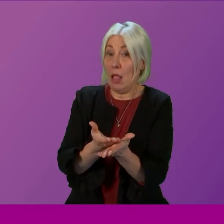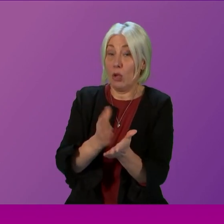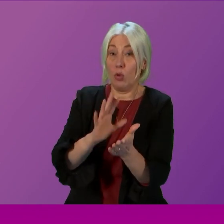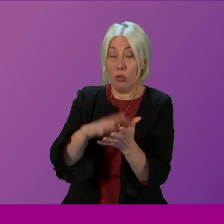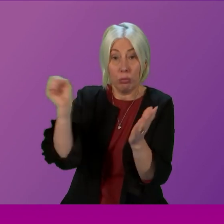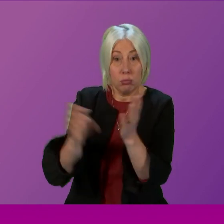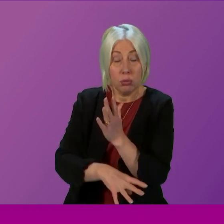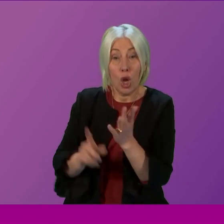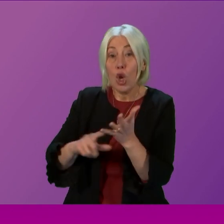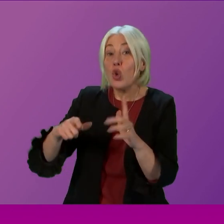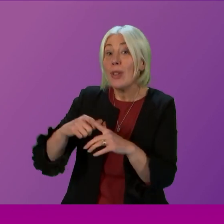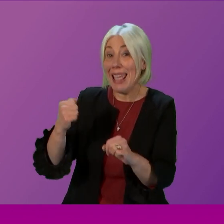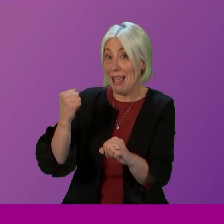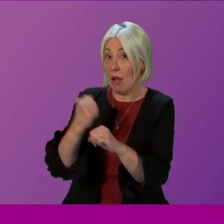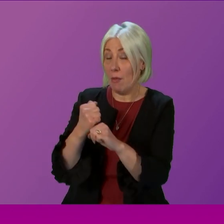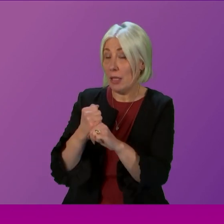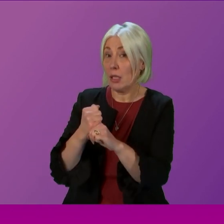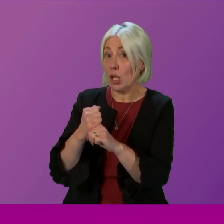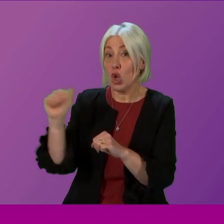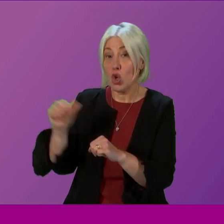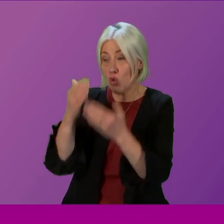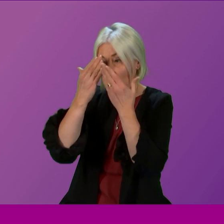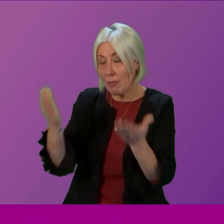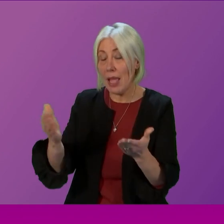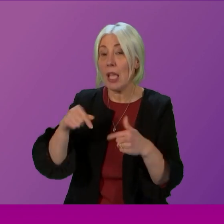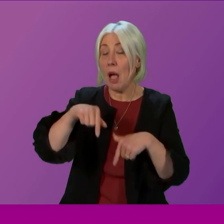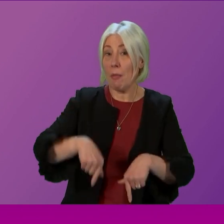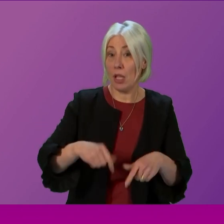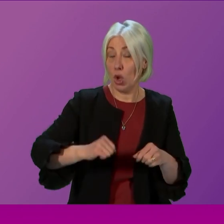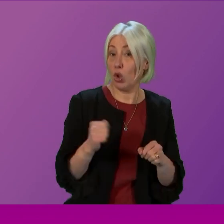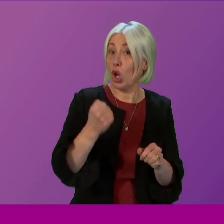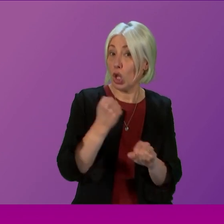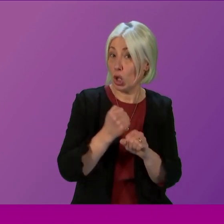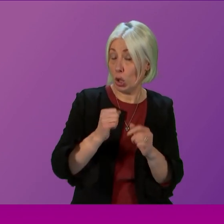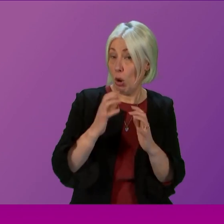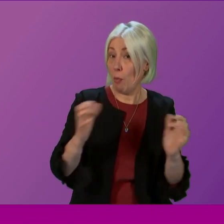respect for devolution—it is now obvious that it does not—that is exactly what would happen.